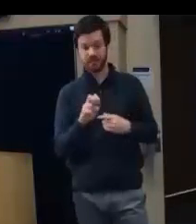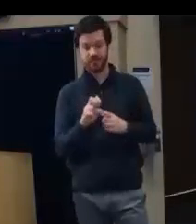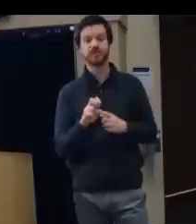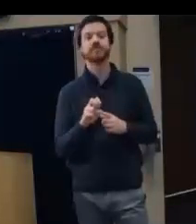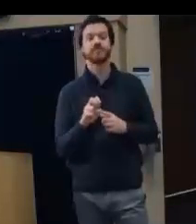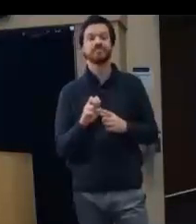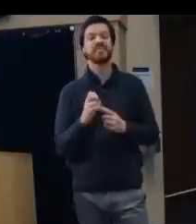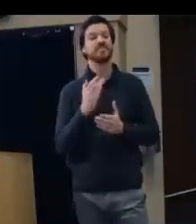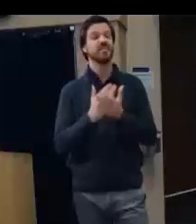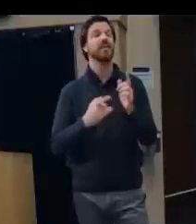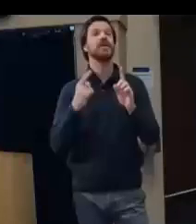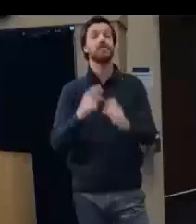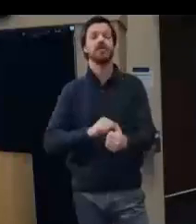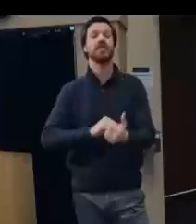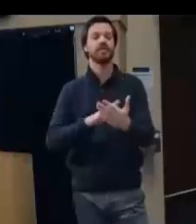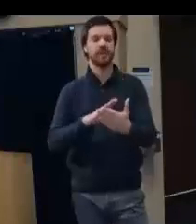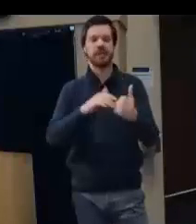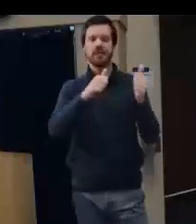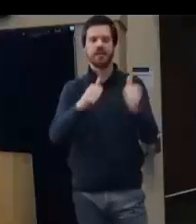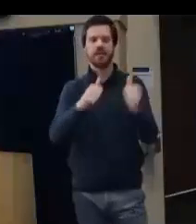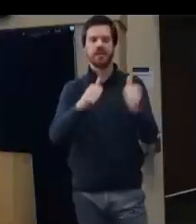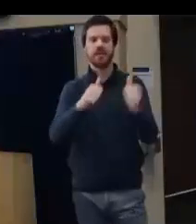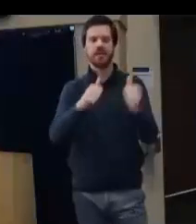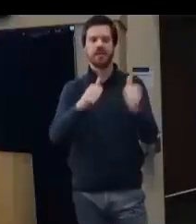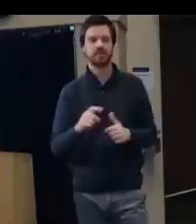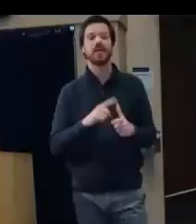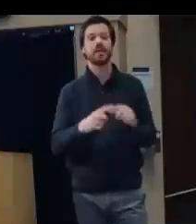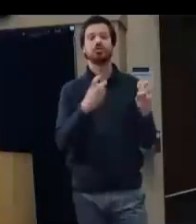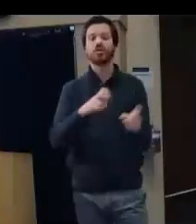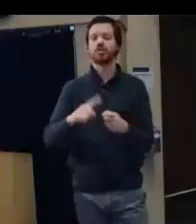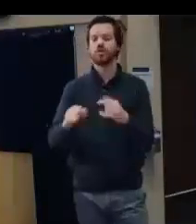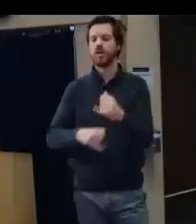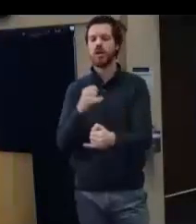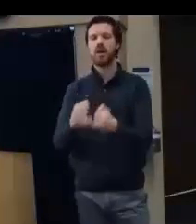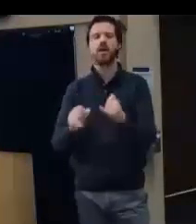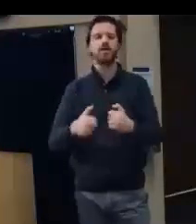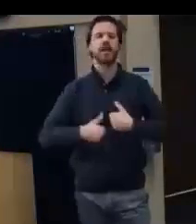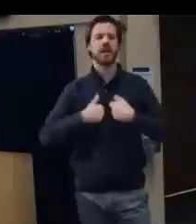and at some point they face declining health status and a transition to end of Life Care in